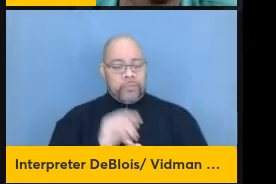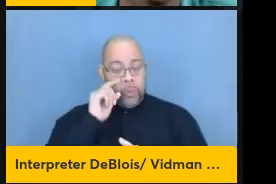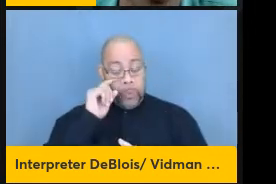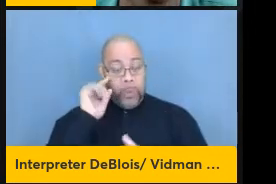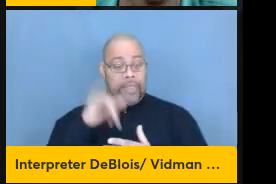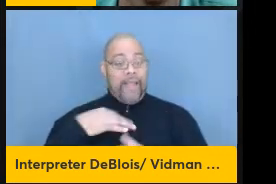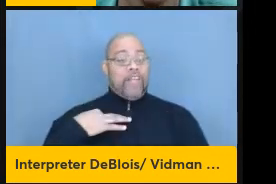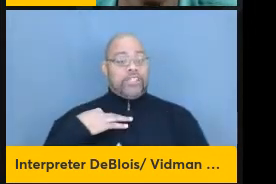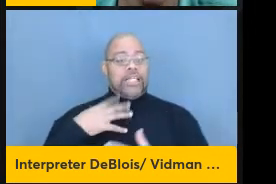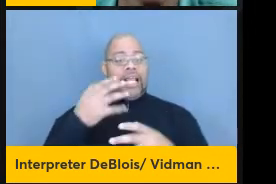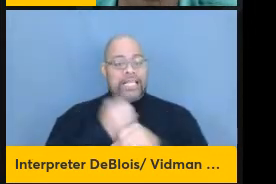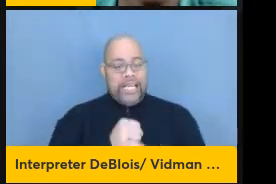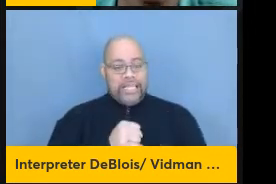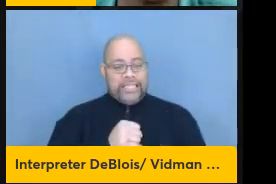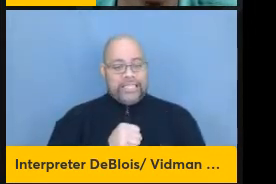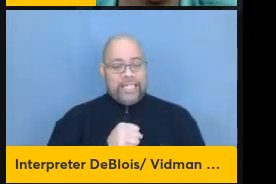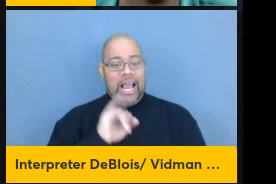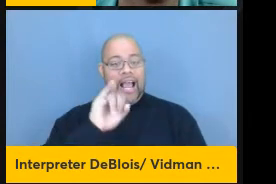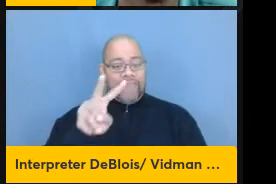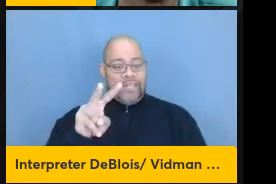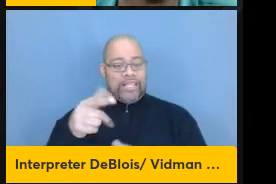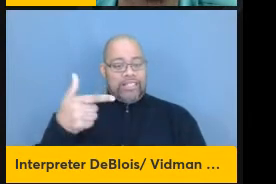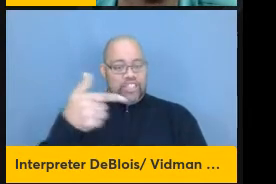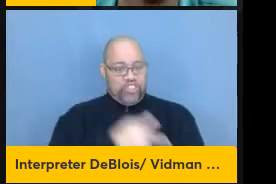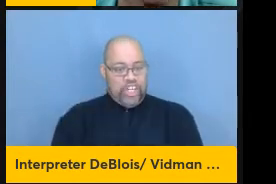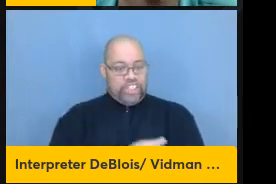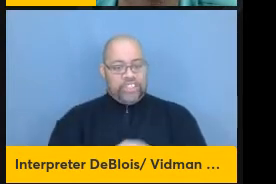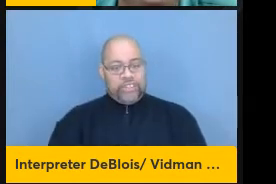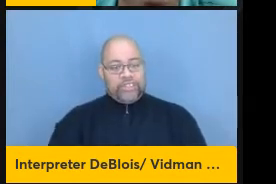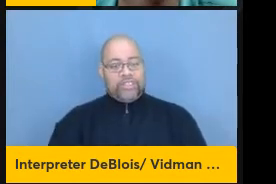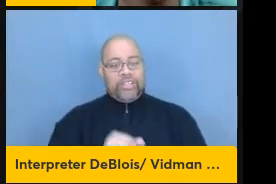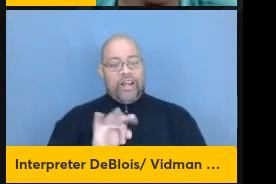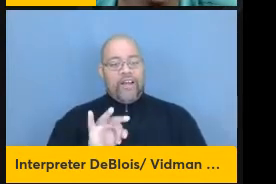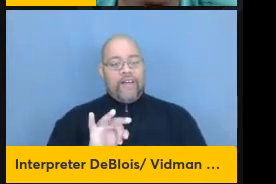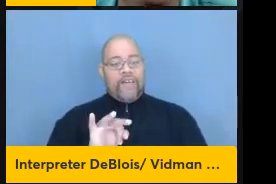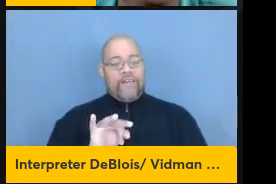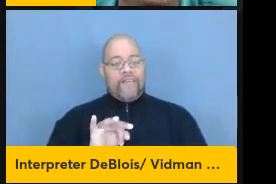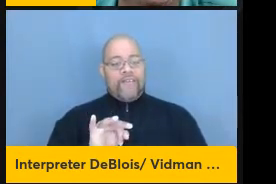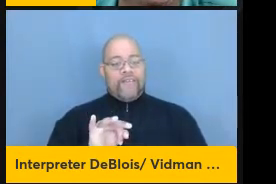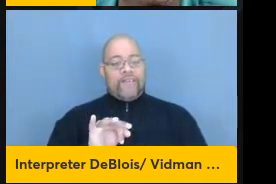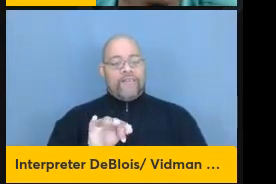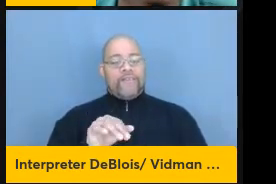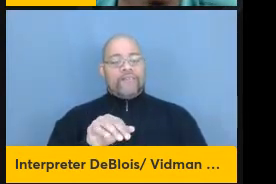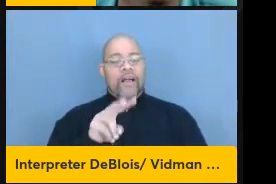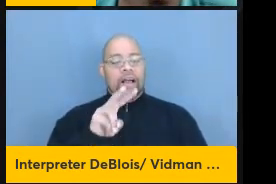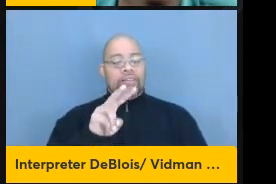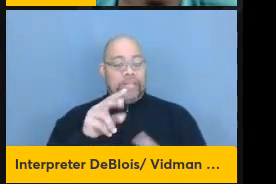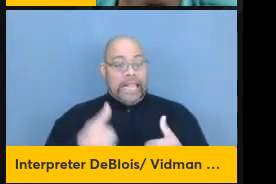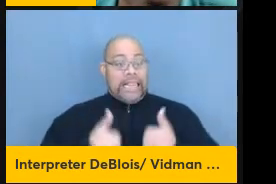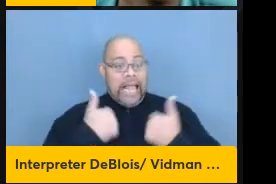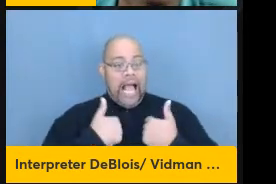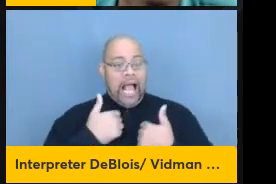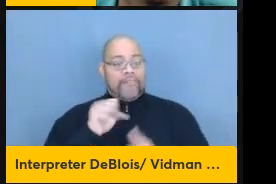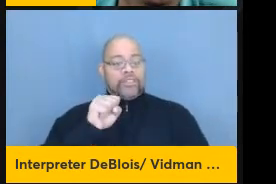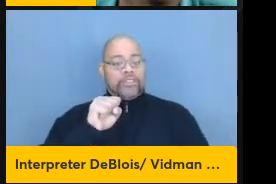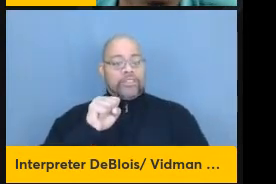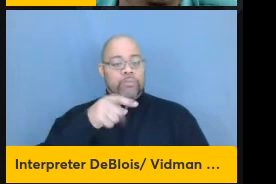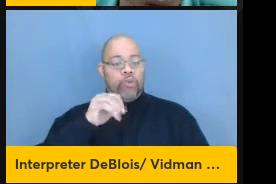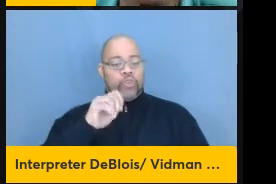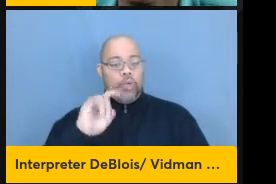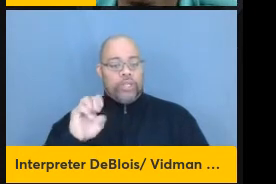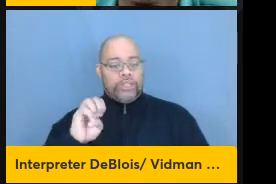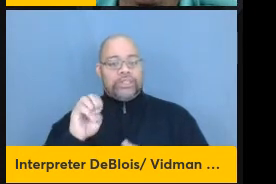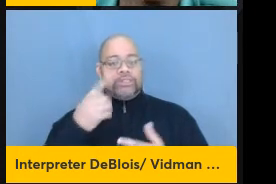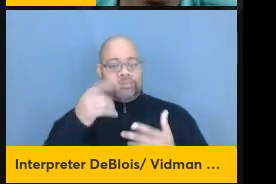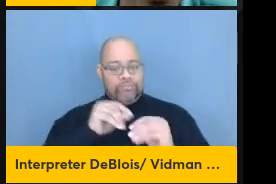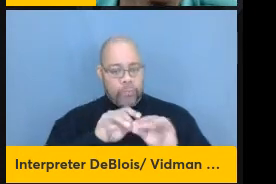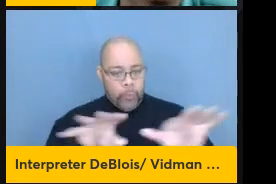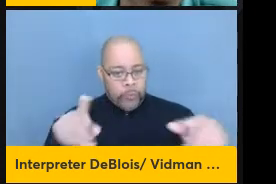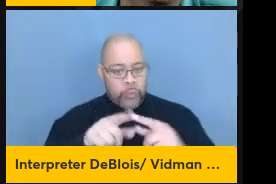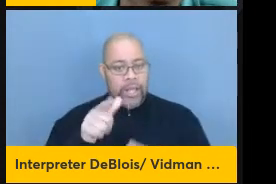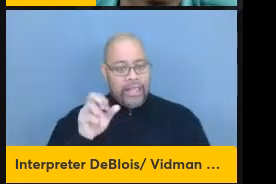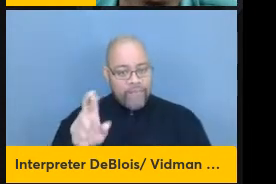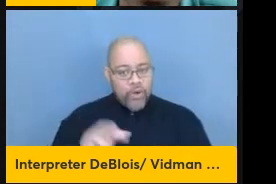is getting an IV injection of viable sporozoites. We wait while those parasites go to the liver, we know that they're gonna go